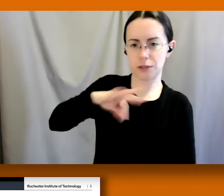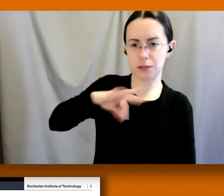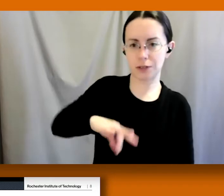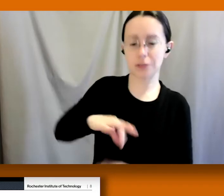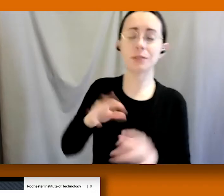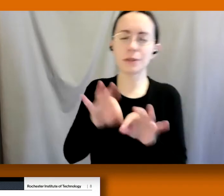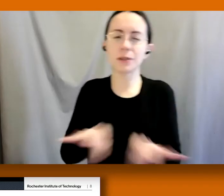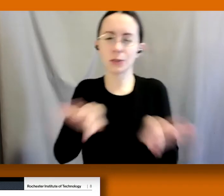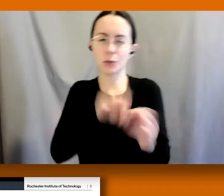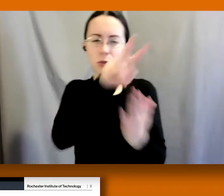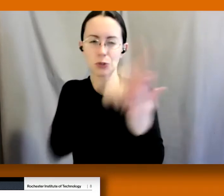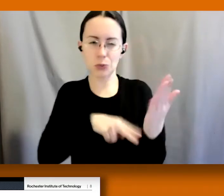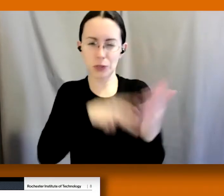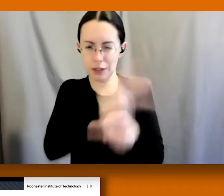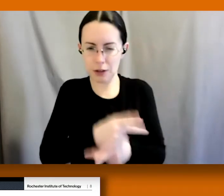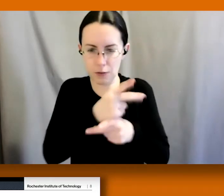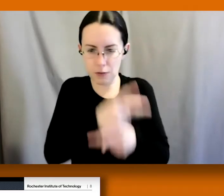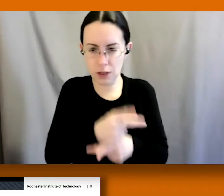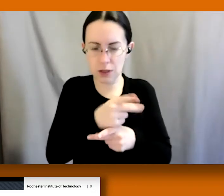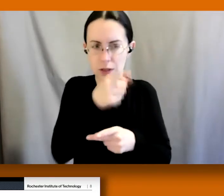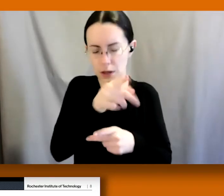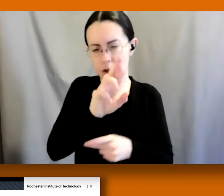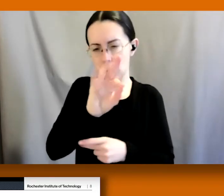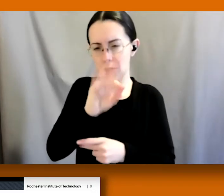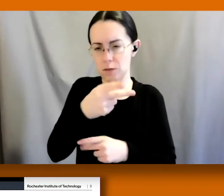and what you can include in your budget.